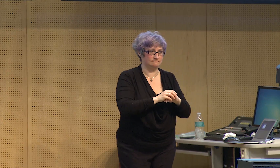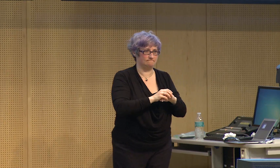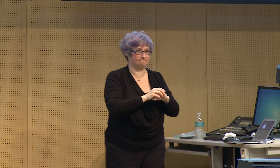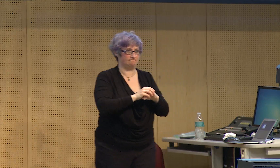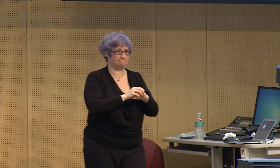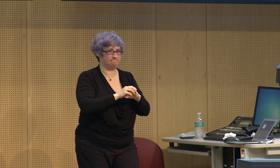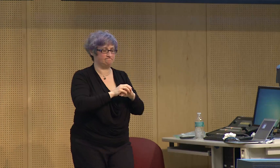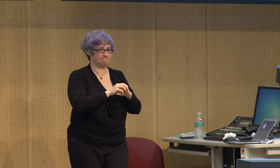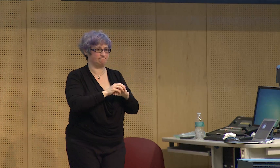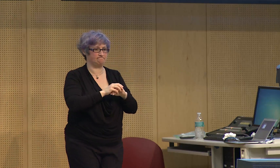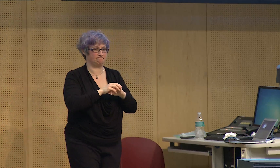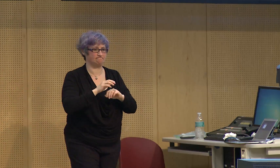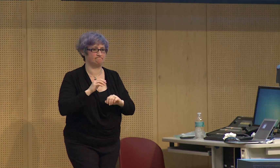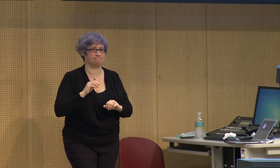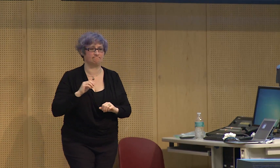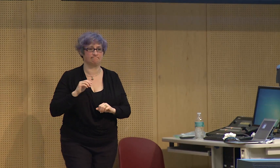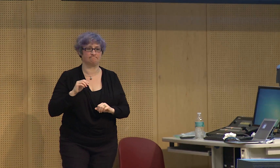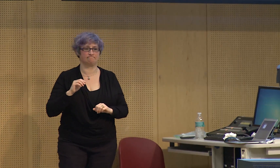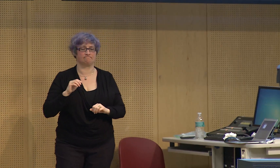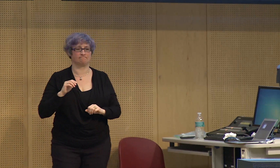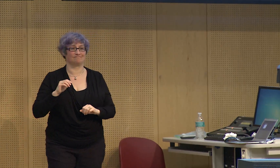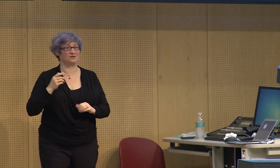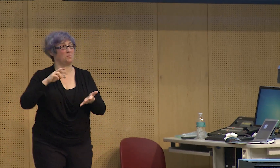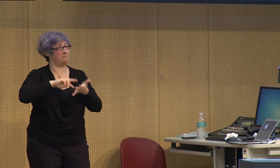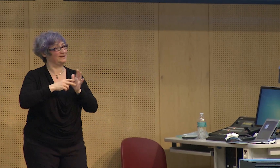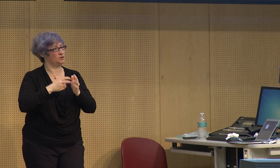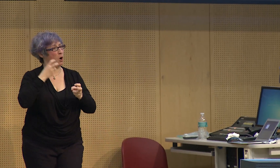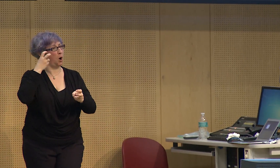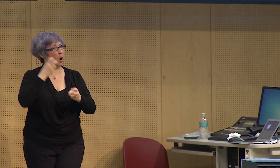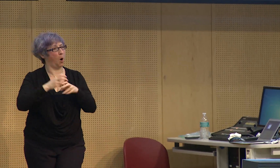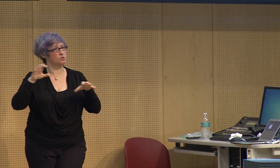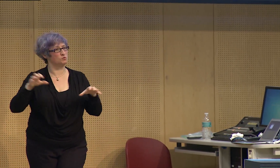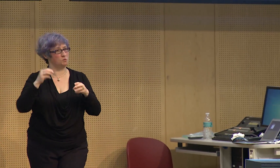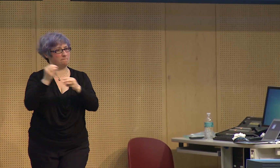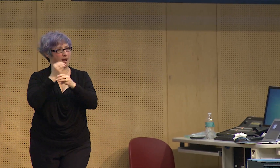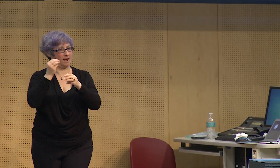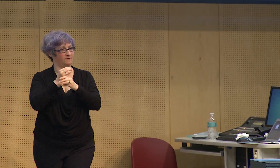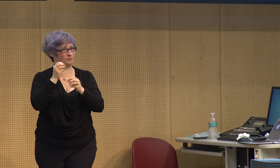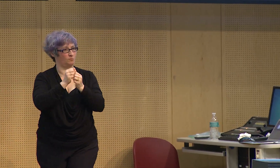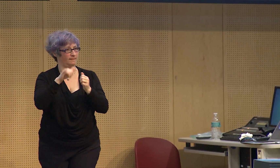They're just looking at the mass of nuts they're seeing organically in their environment